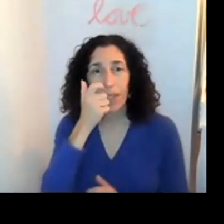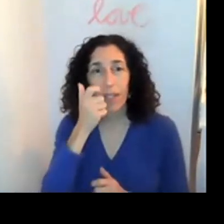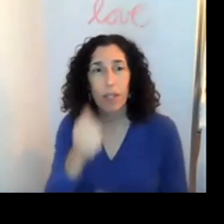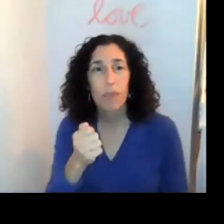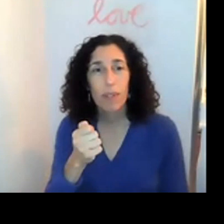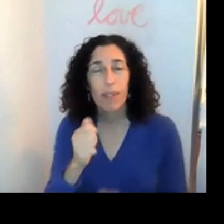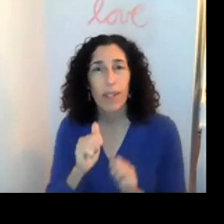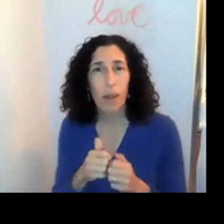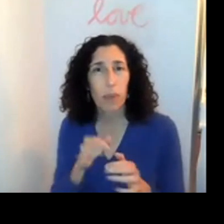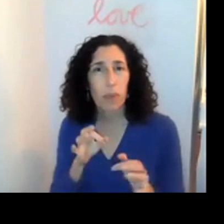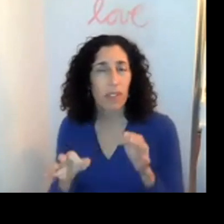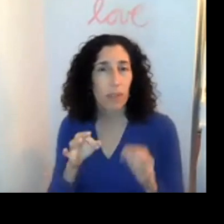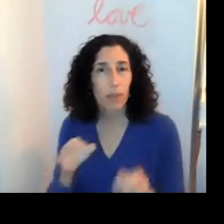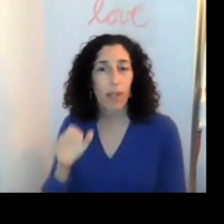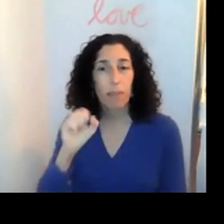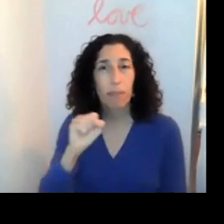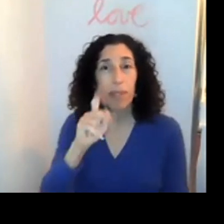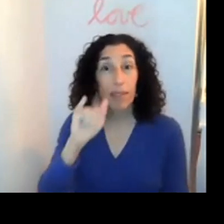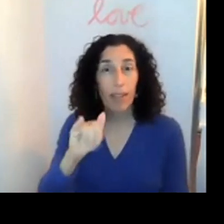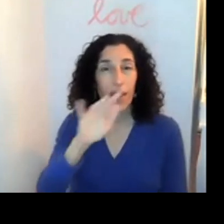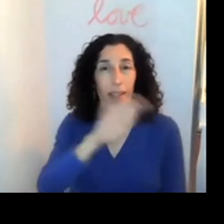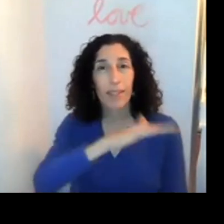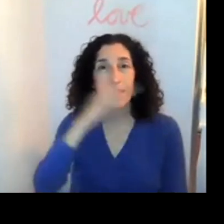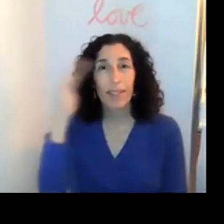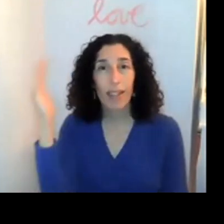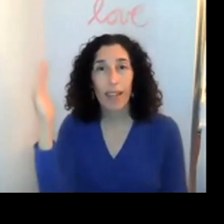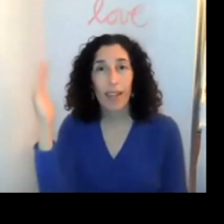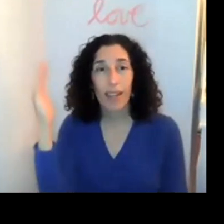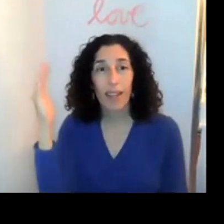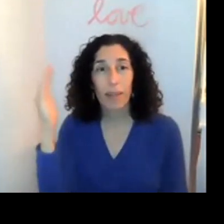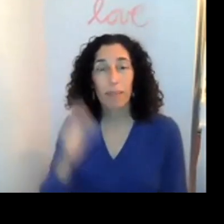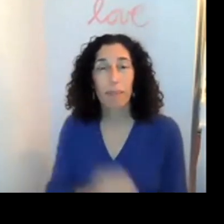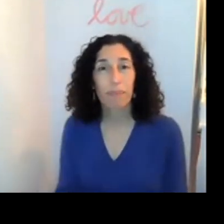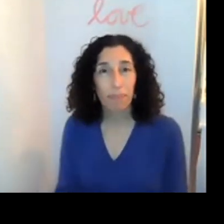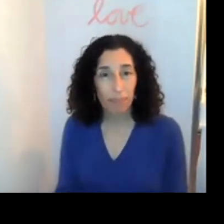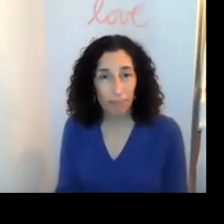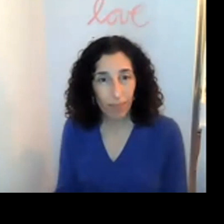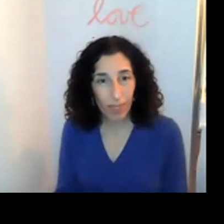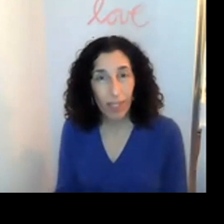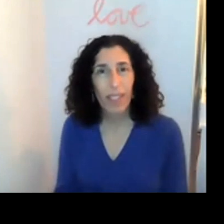gotten so much detail on the kind of hat someone was wearing for AI.